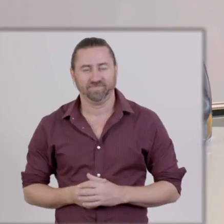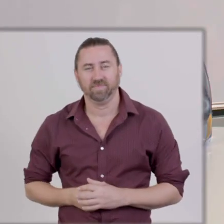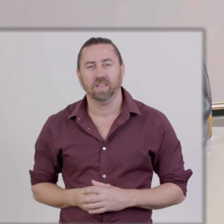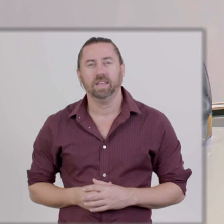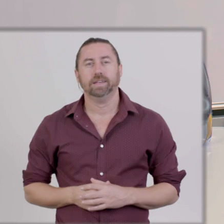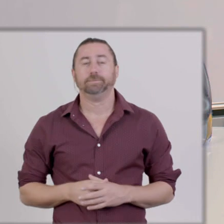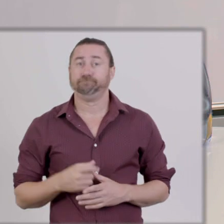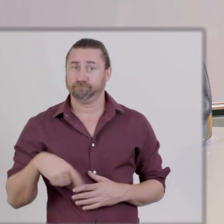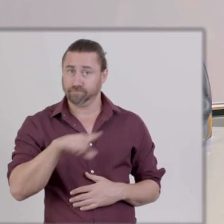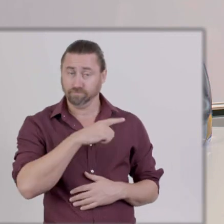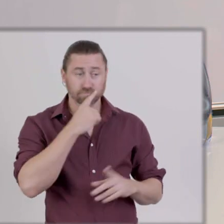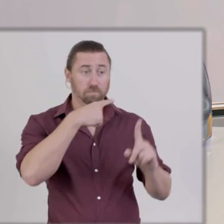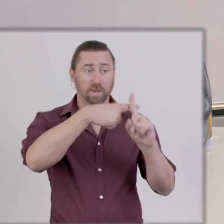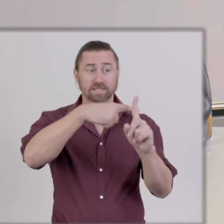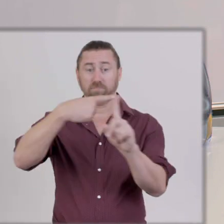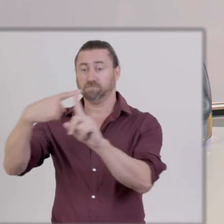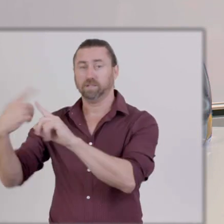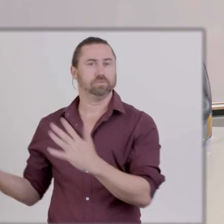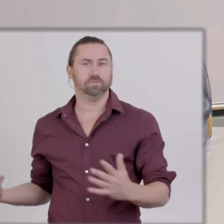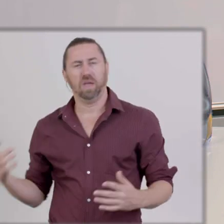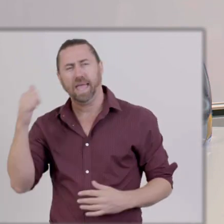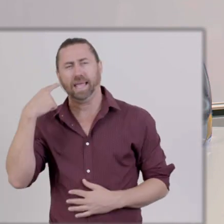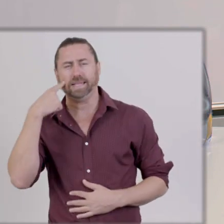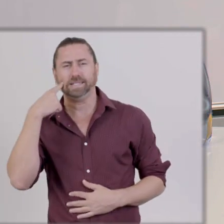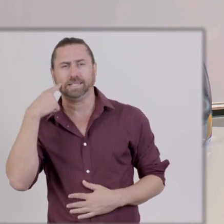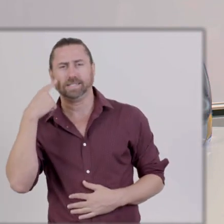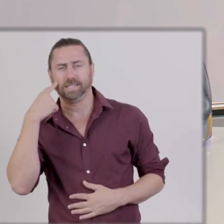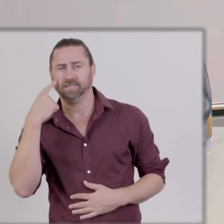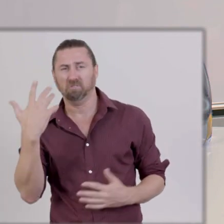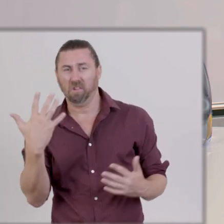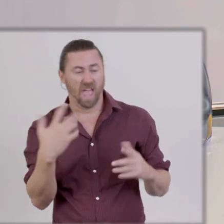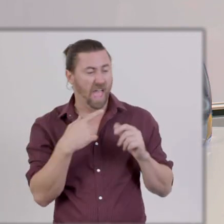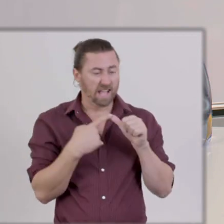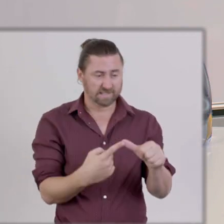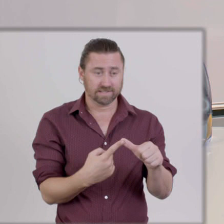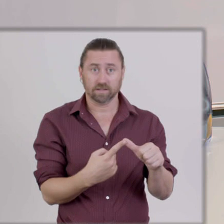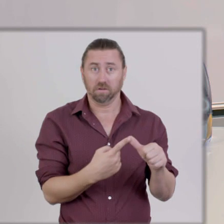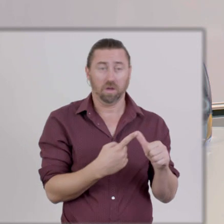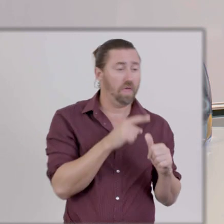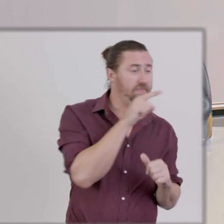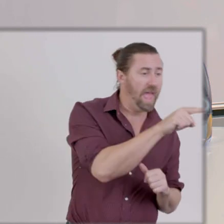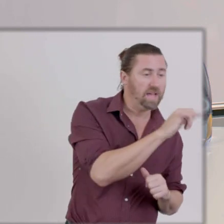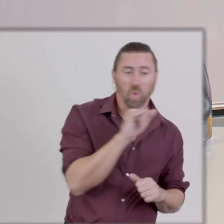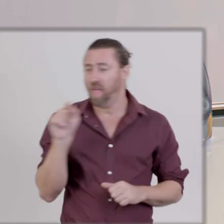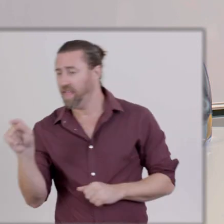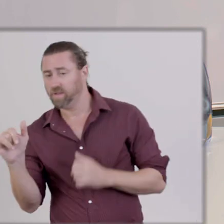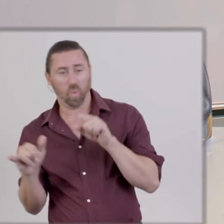When we operate with addition on its own, the answer is always the same, regardless of which addition is calculated first.